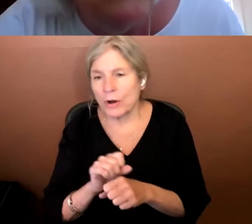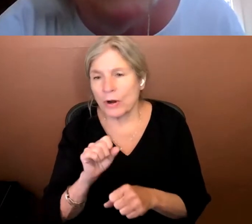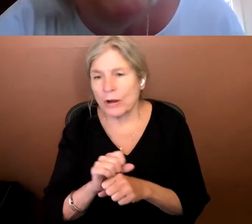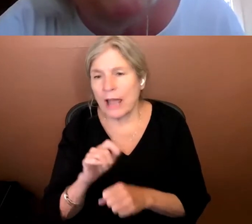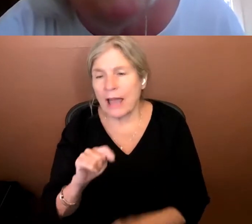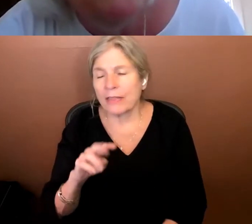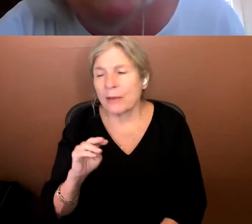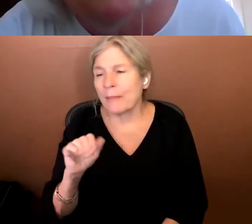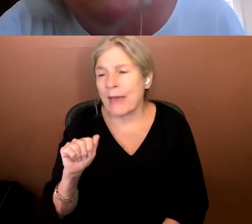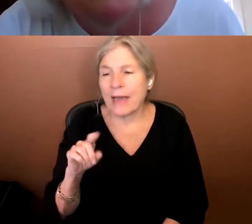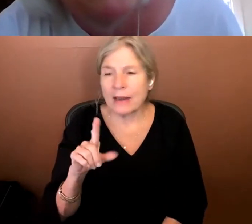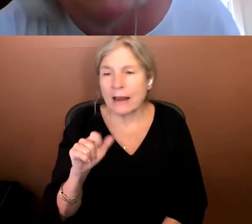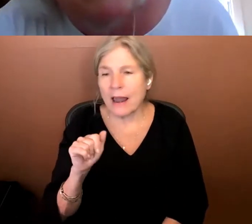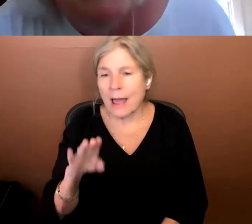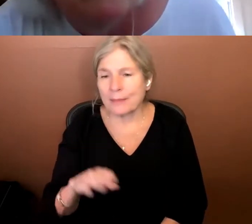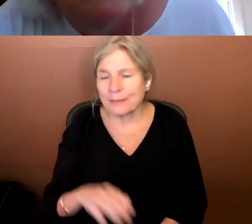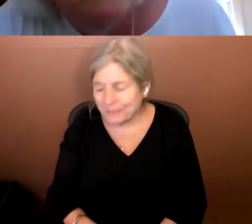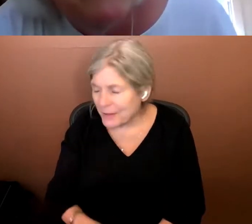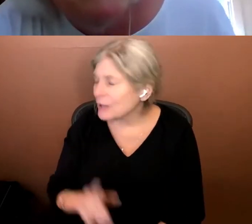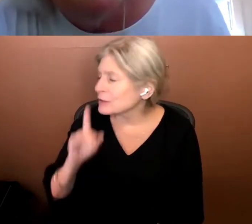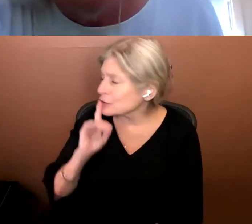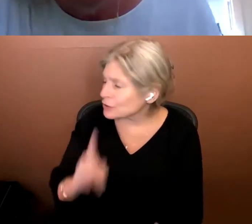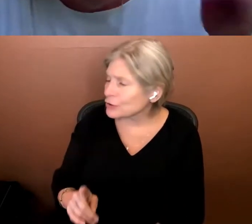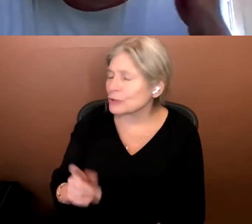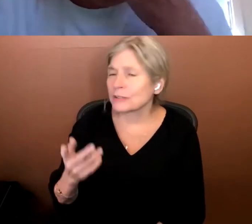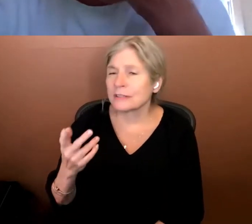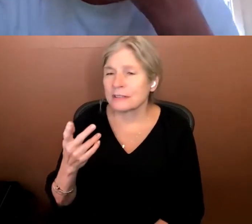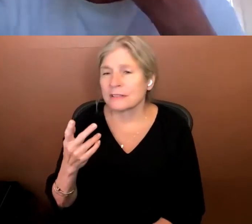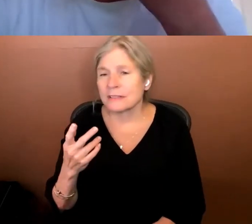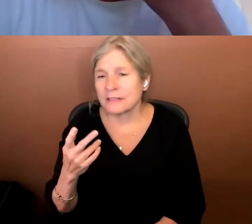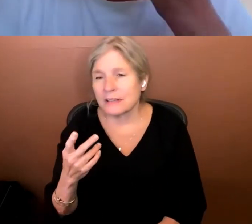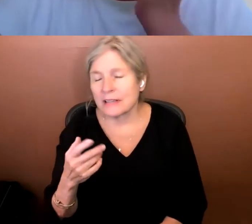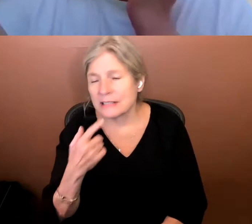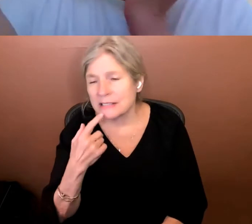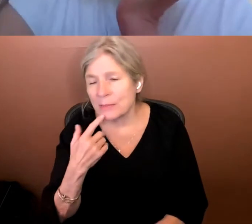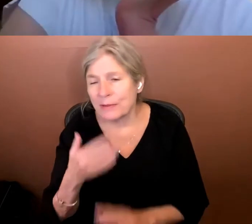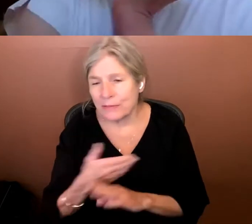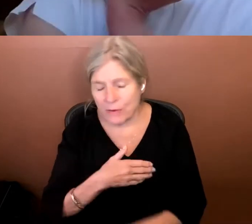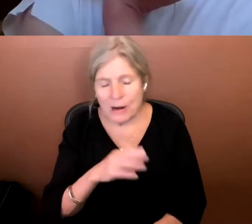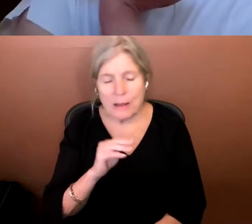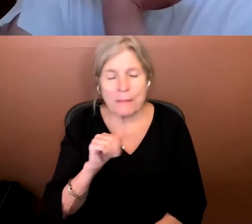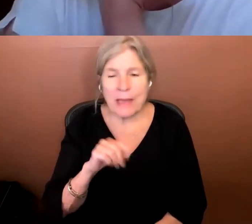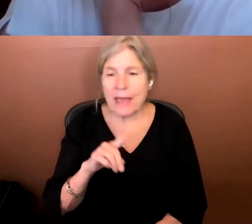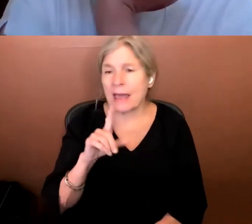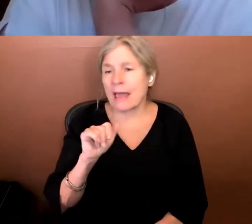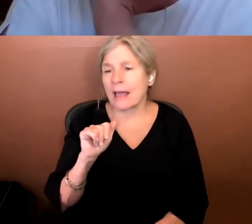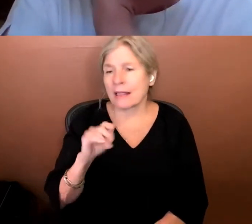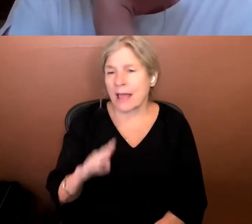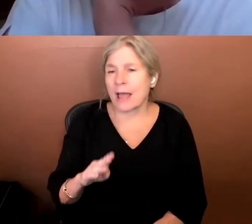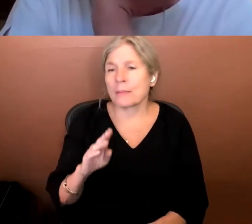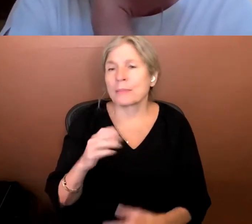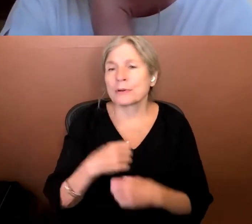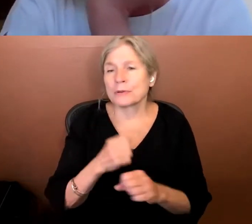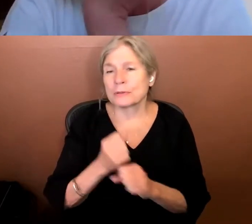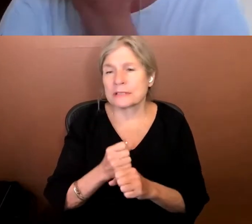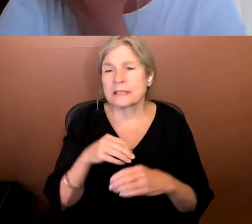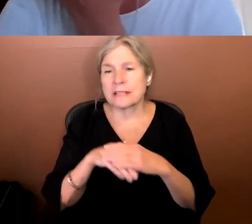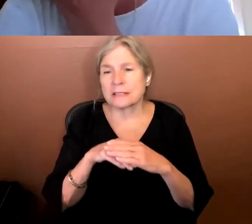Frank Welte: Sure. Like I was saying earlier, MAD Lab produces accessible media for people who are blind or